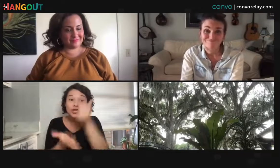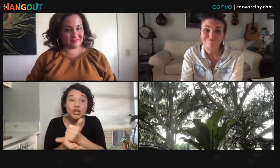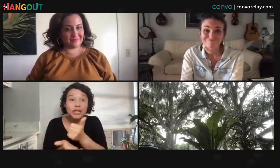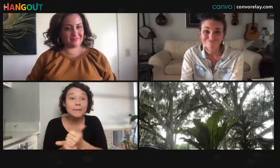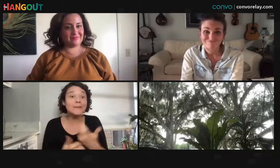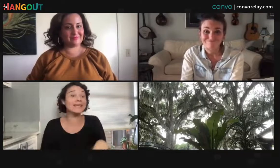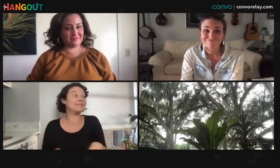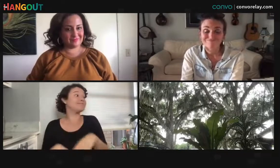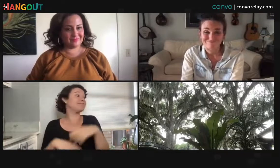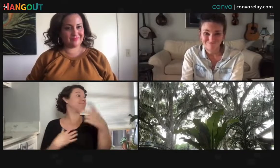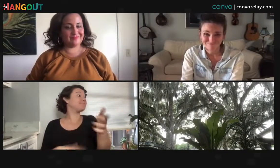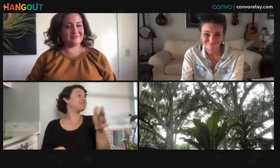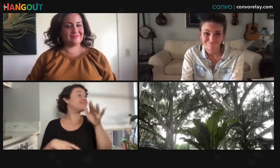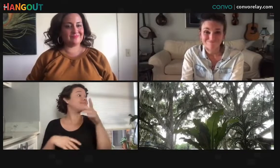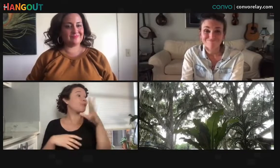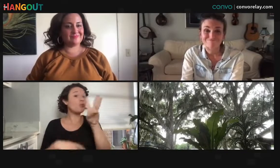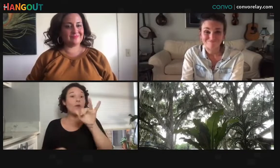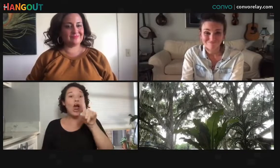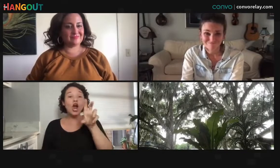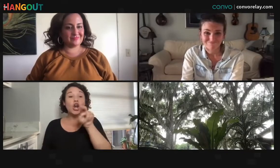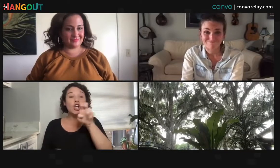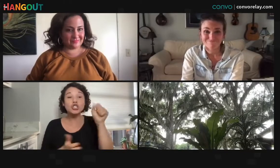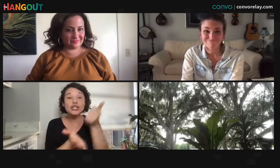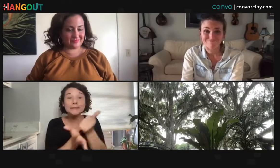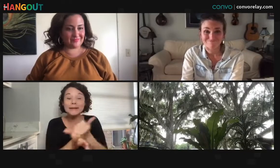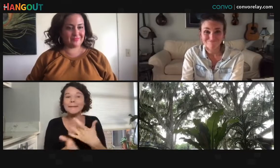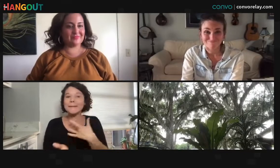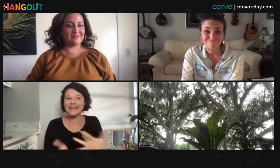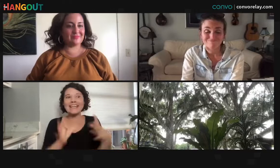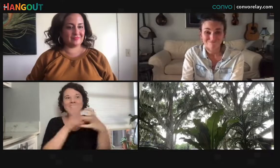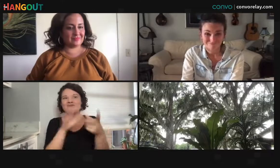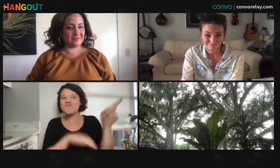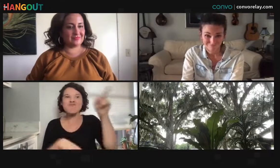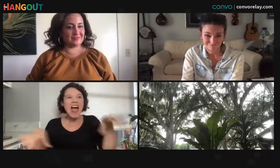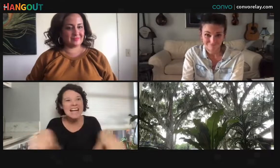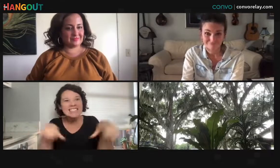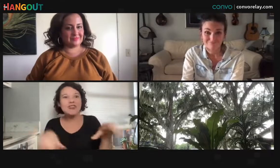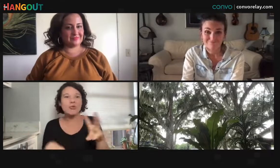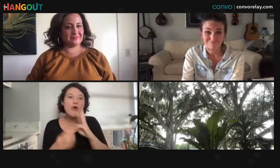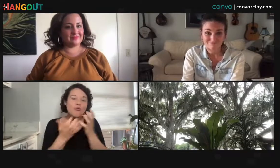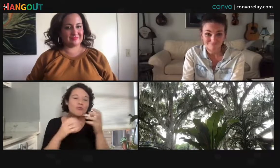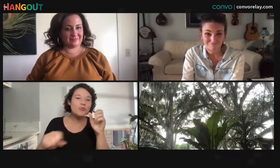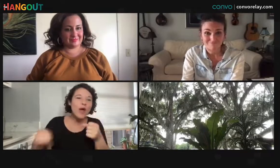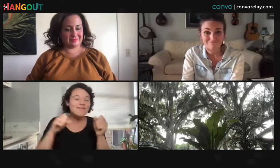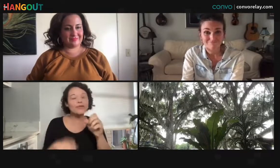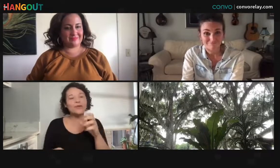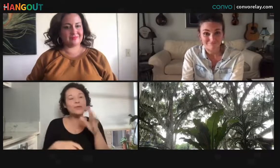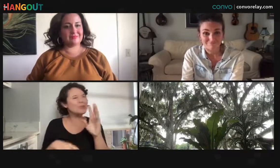is usually associated with nature horse therapy wilderness therapy where you go out and